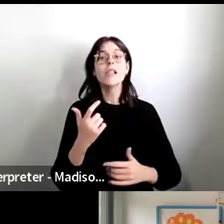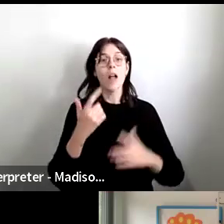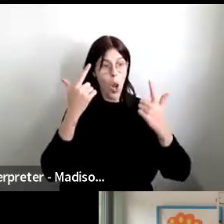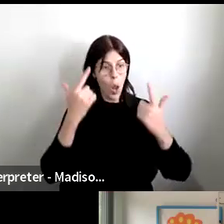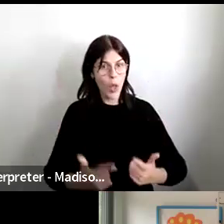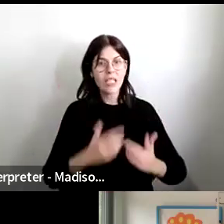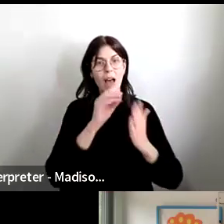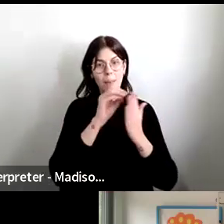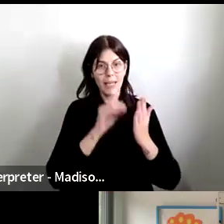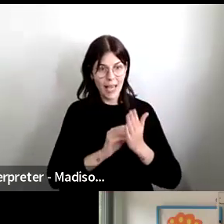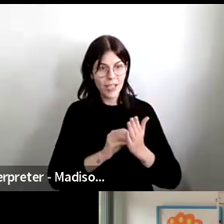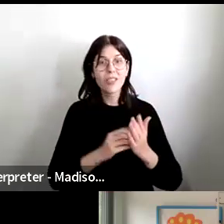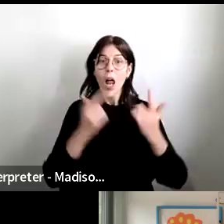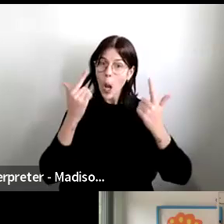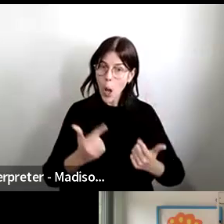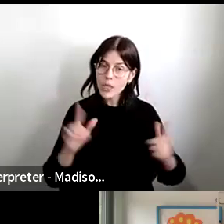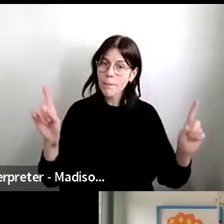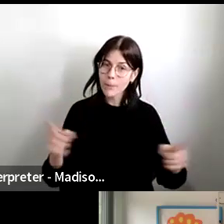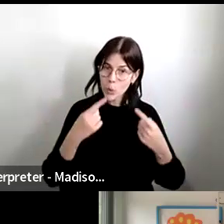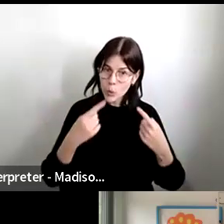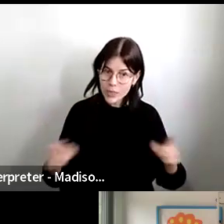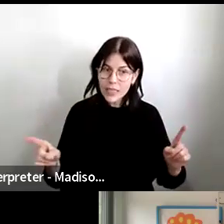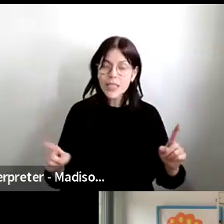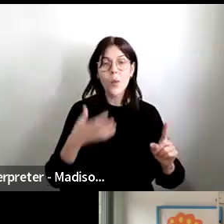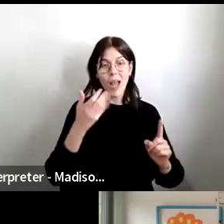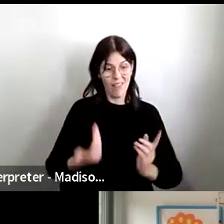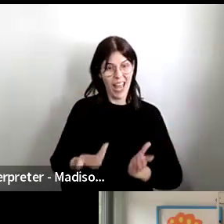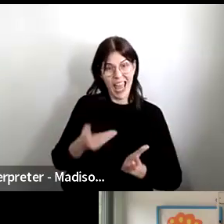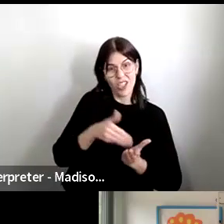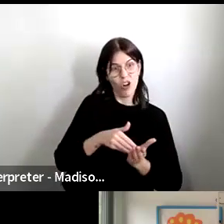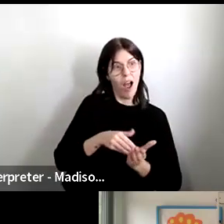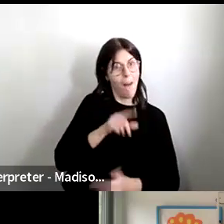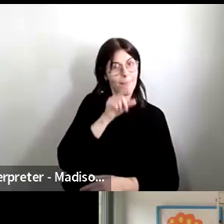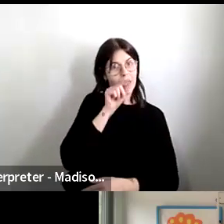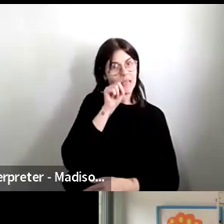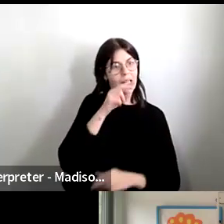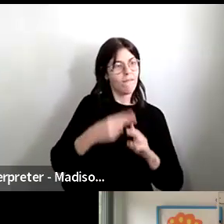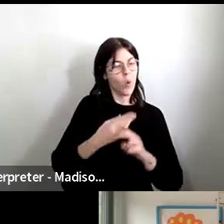quite a number of music panels so we have the extra capacity in some artforms - visual arts,